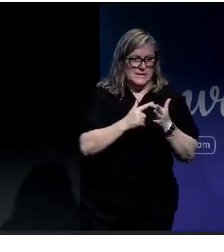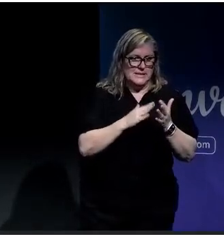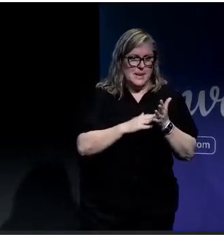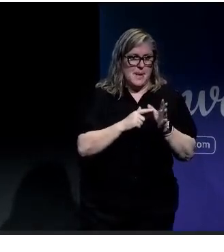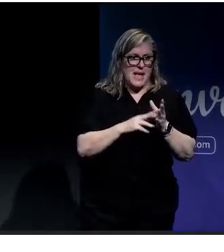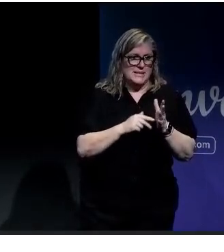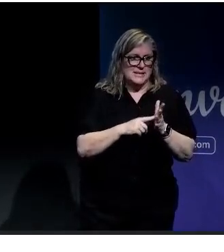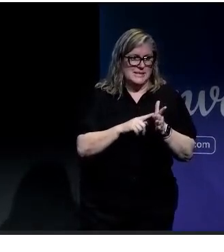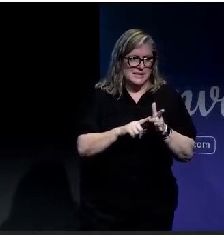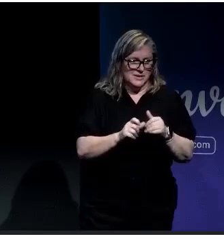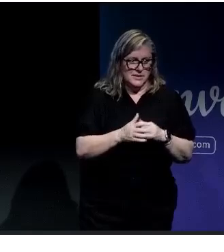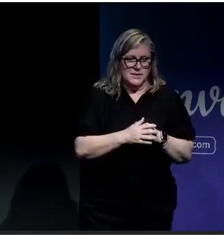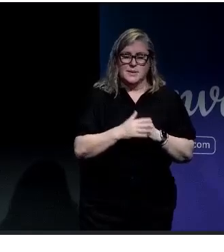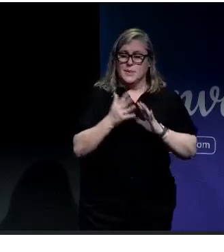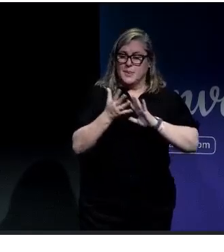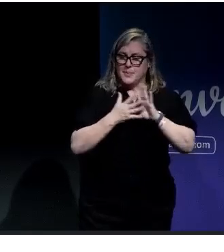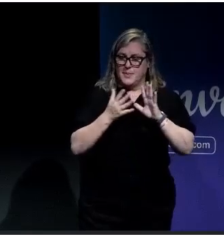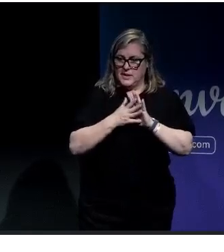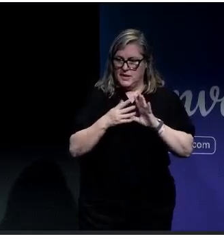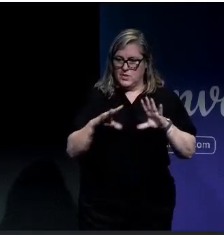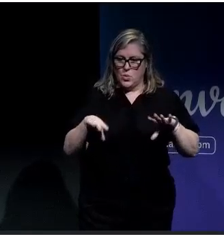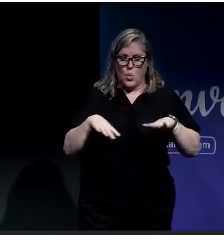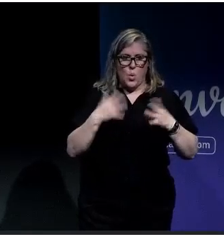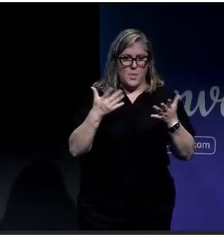and assistive technology will know that that is supposed to be an image.